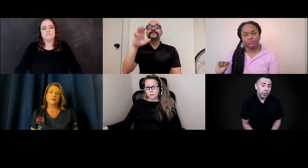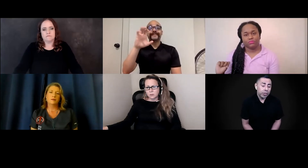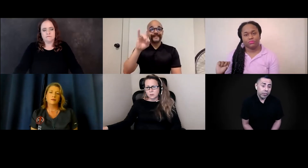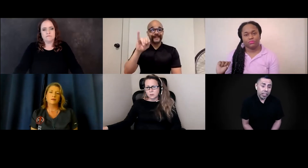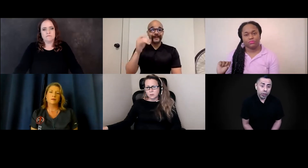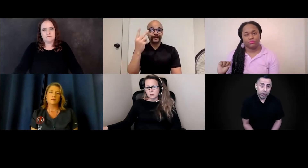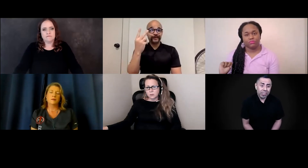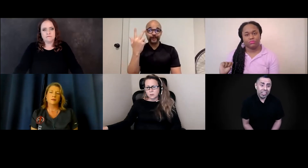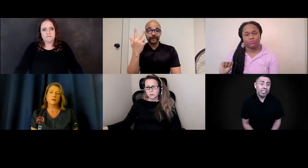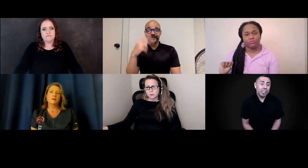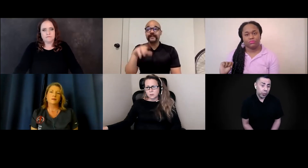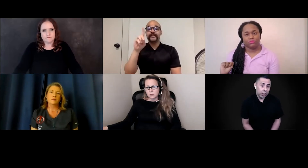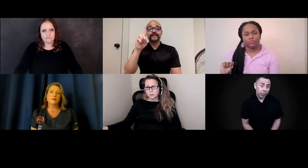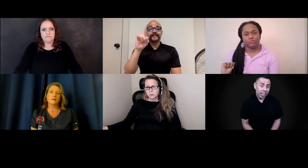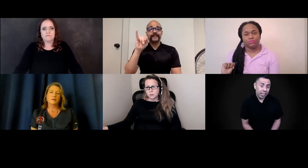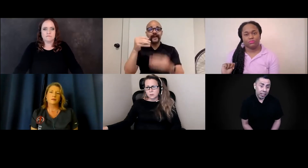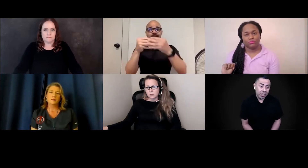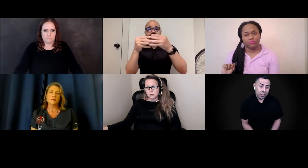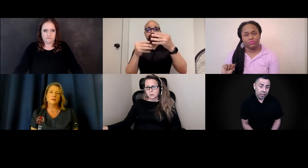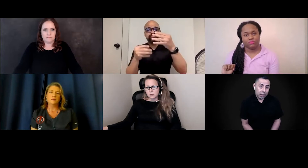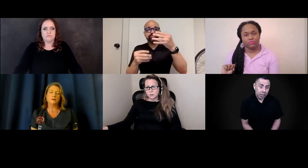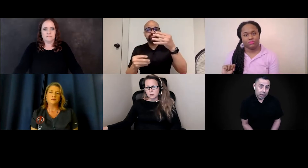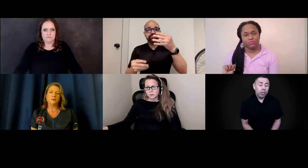a deaf interpreter or a certified interpreter, then that's the direction we head in.